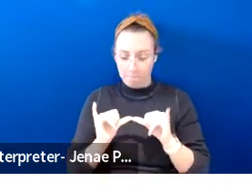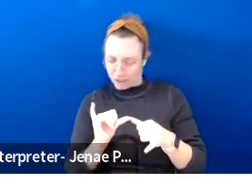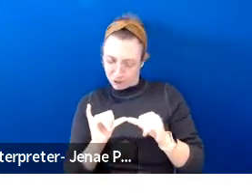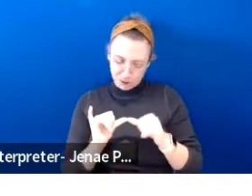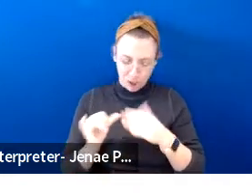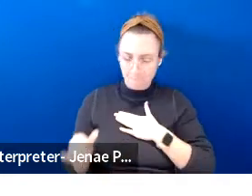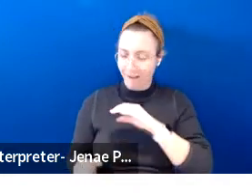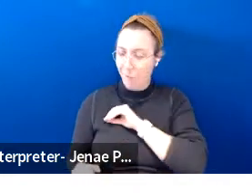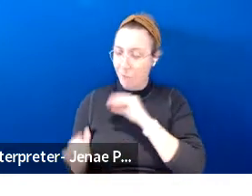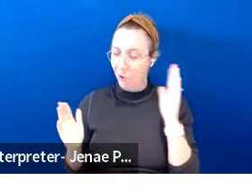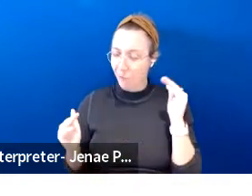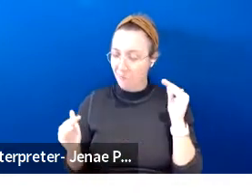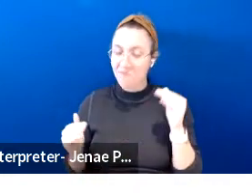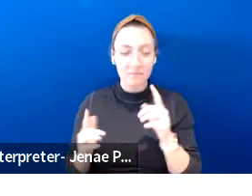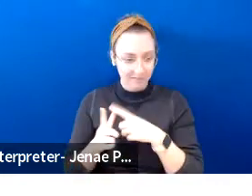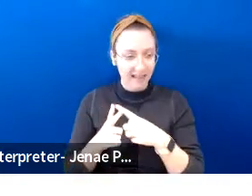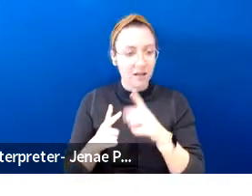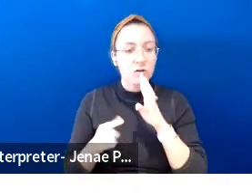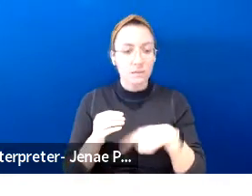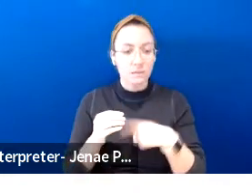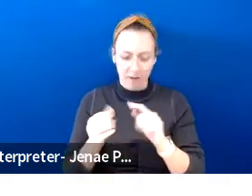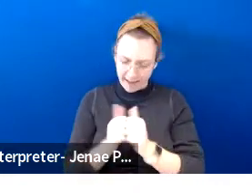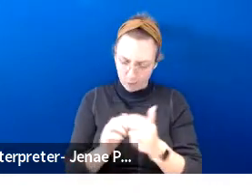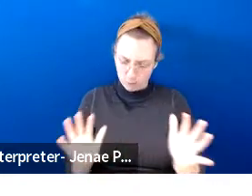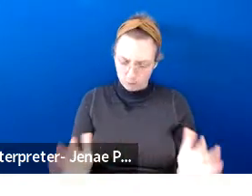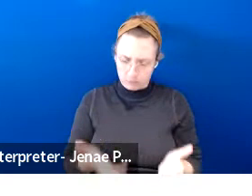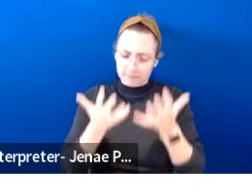And then we'll talk about how you can foster hope for yourself and others.